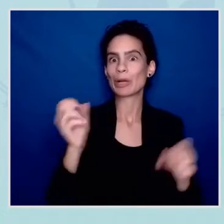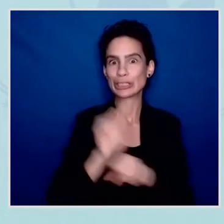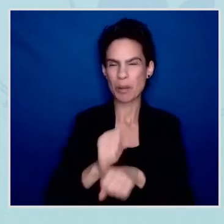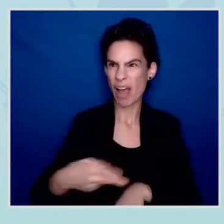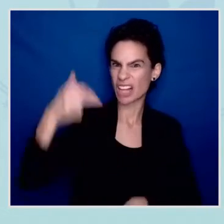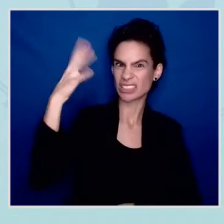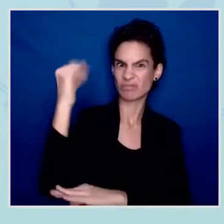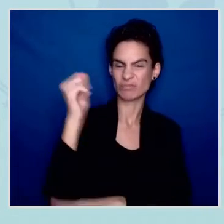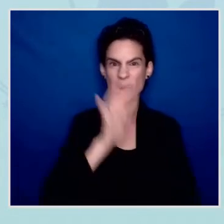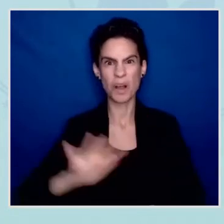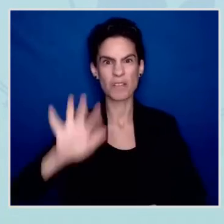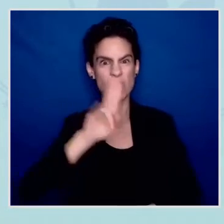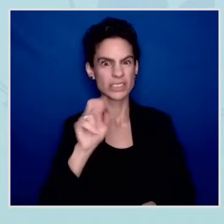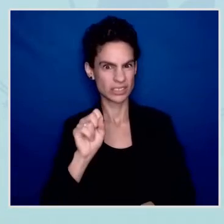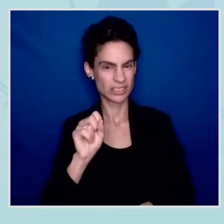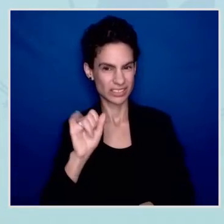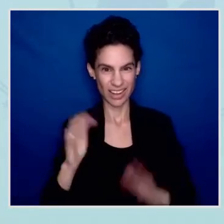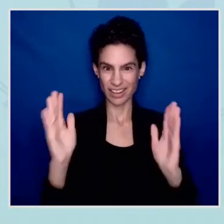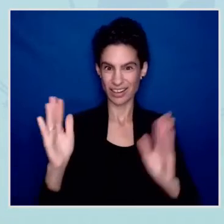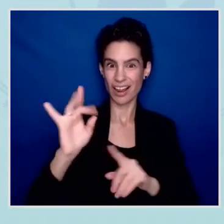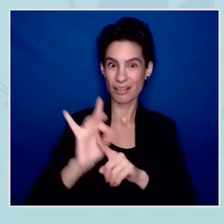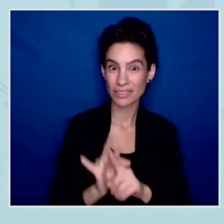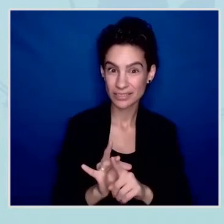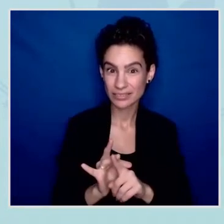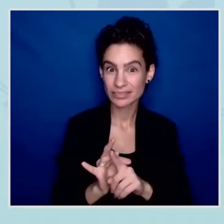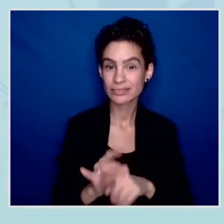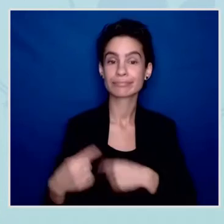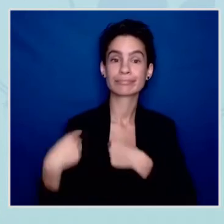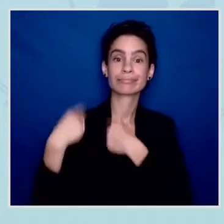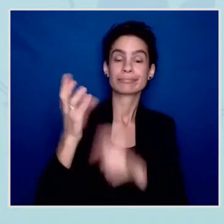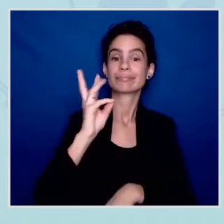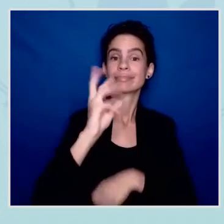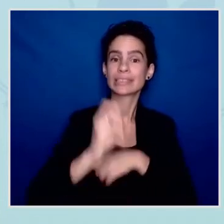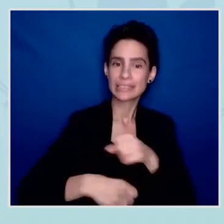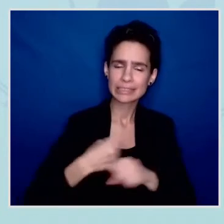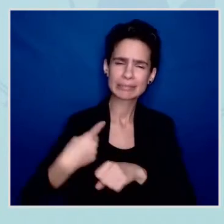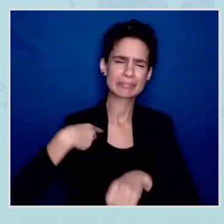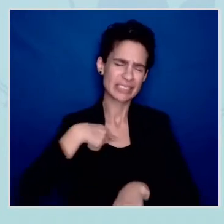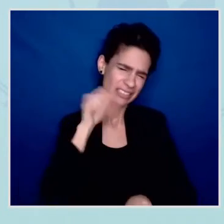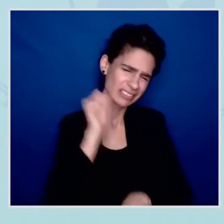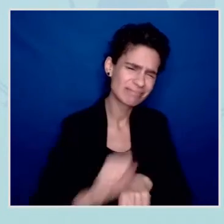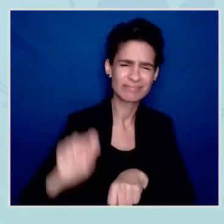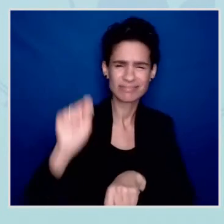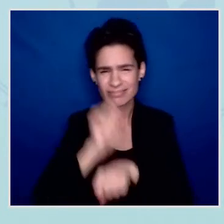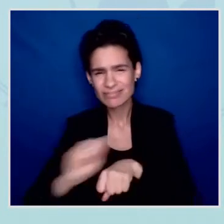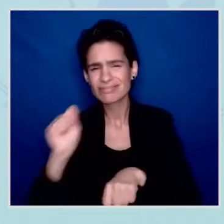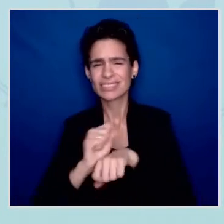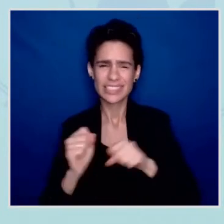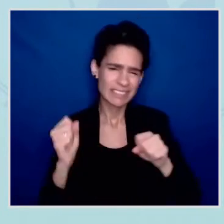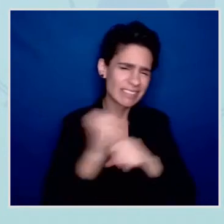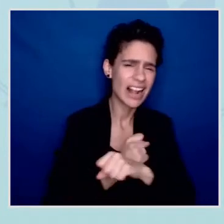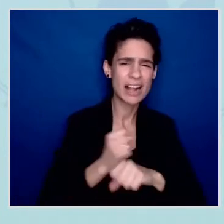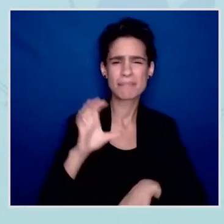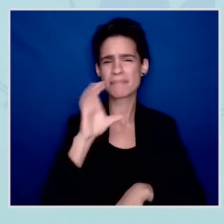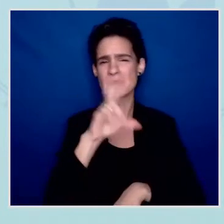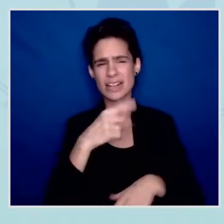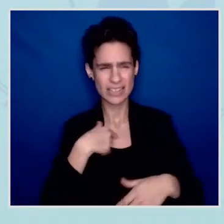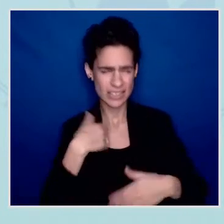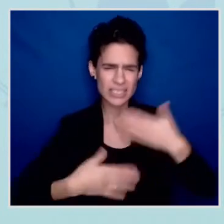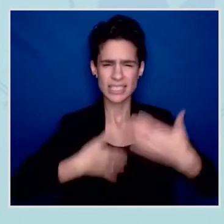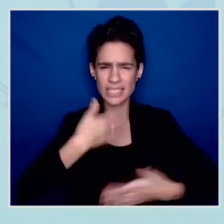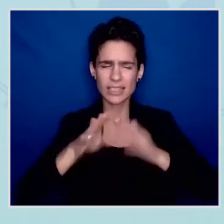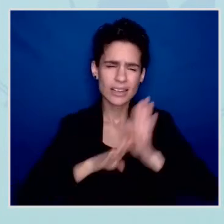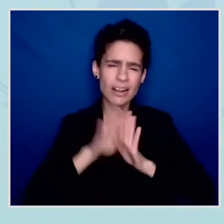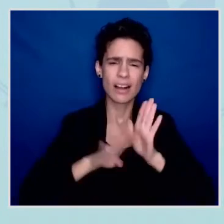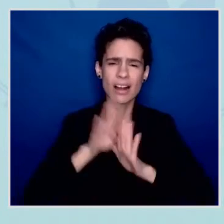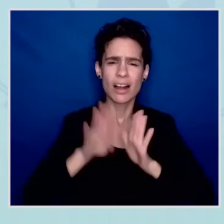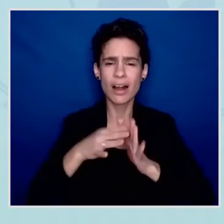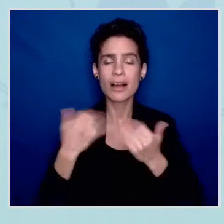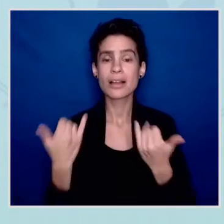UNEMPLOYMENT RATE IN THE NATION.